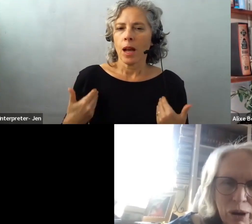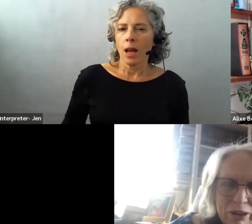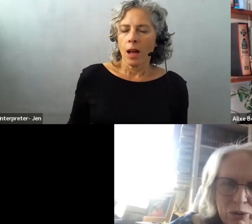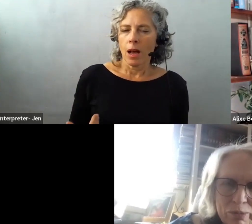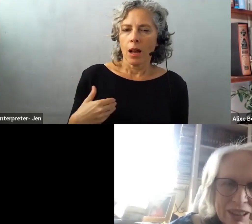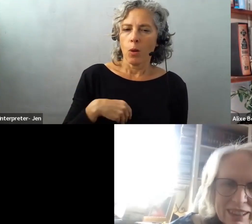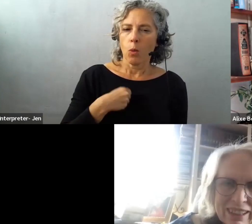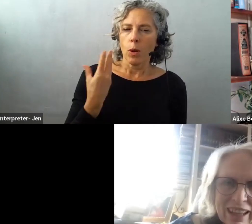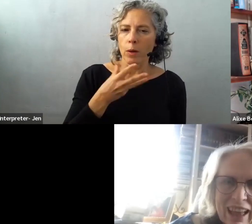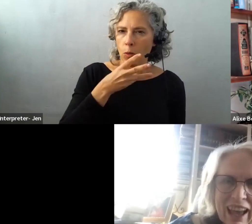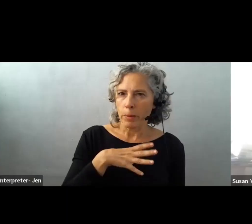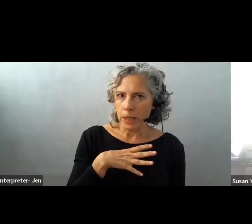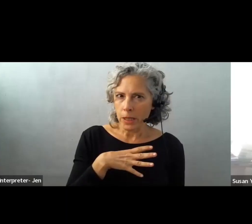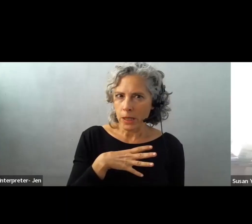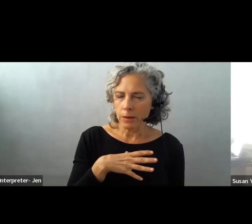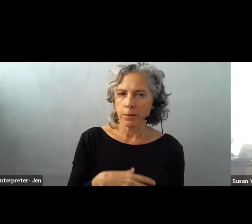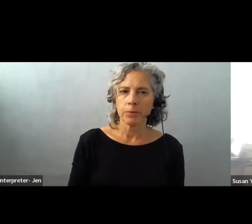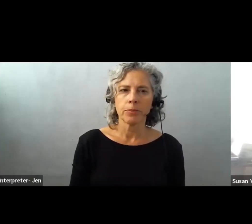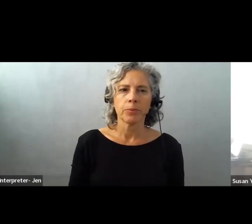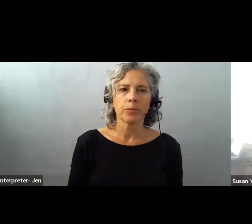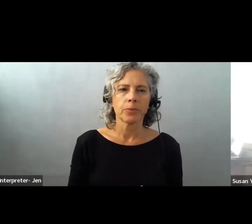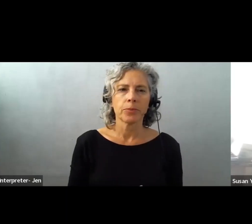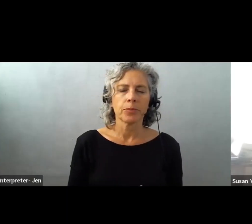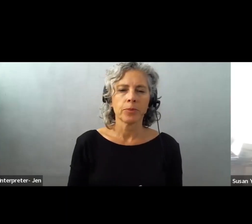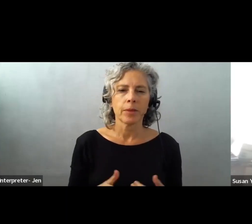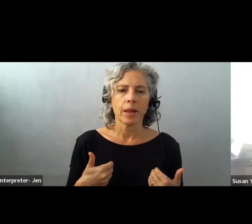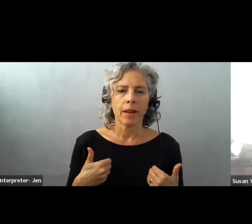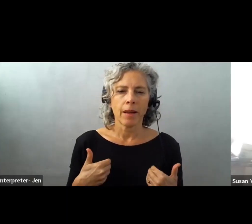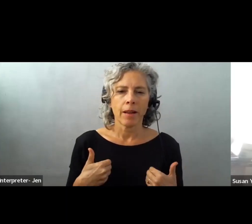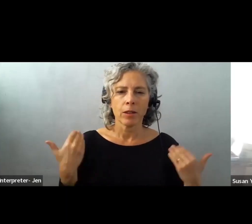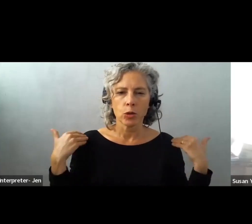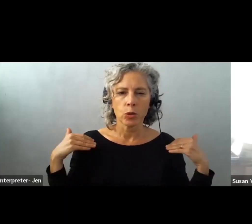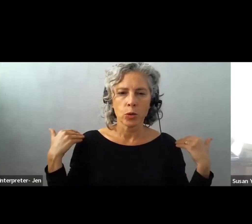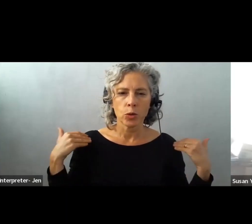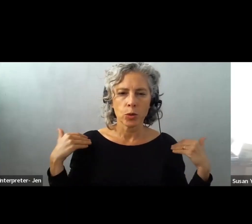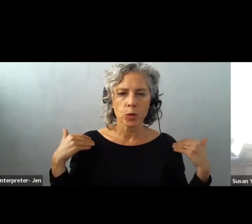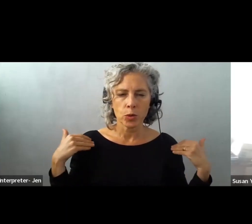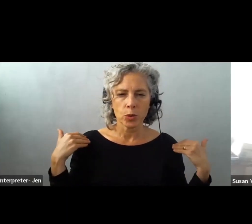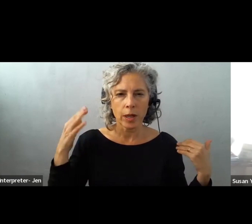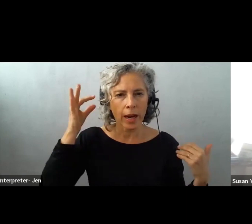white woman. And I have shoulder length hair, which I like to